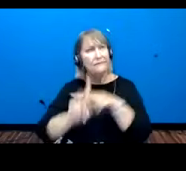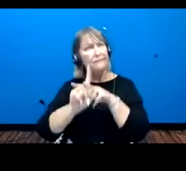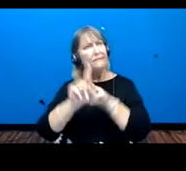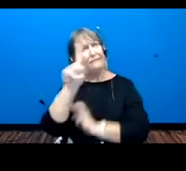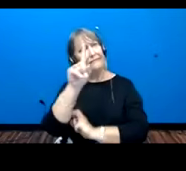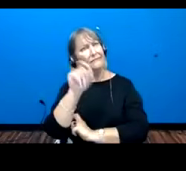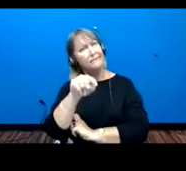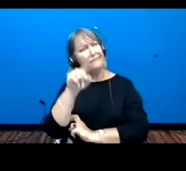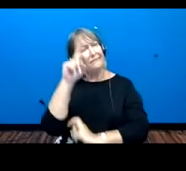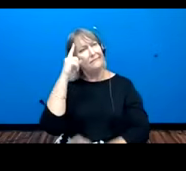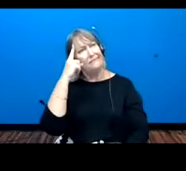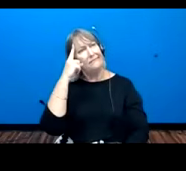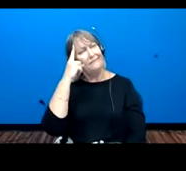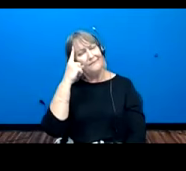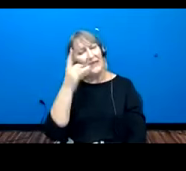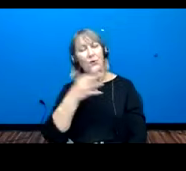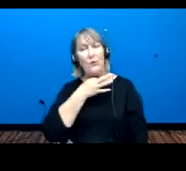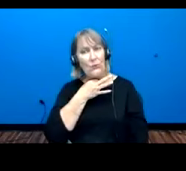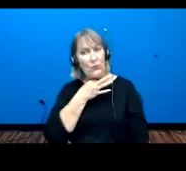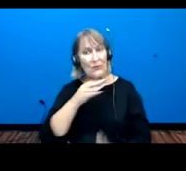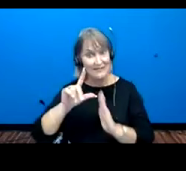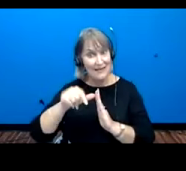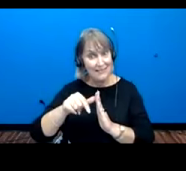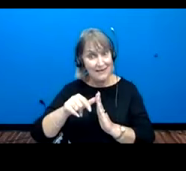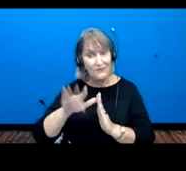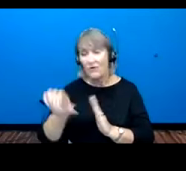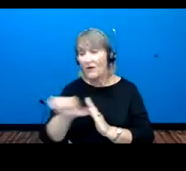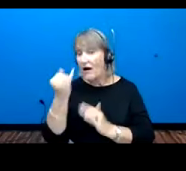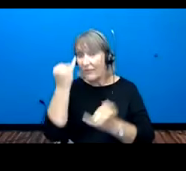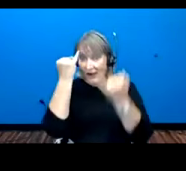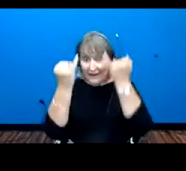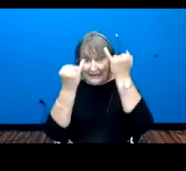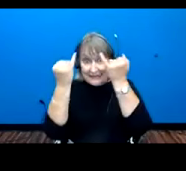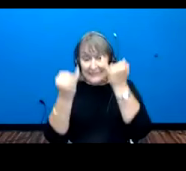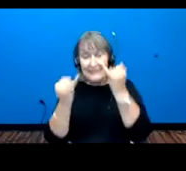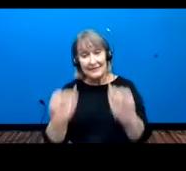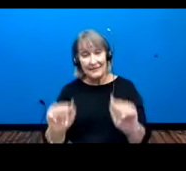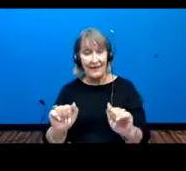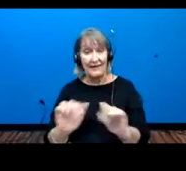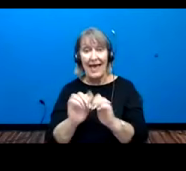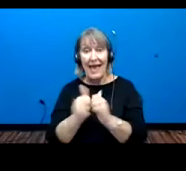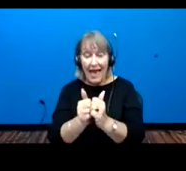and other ideas that you have and ways that we can reach out